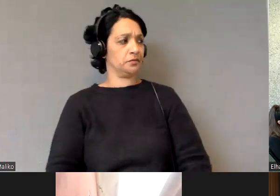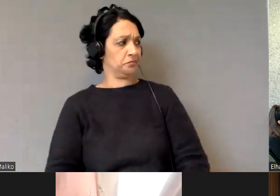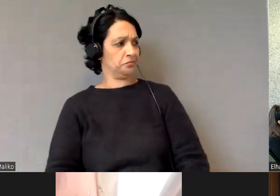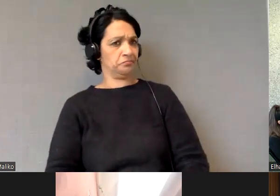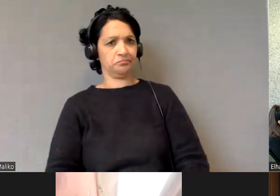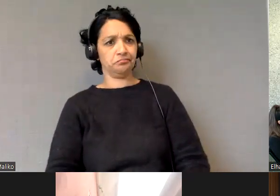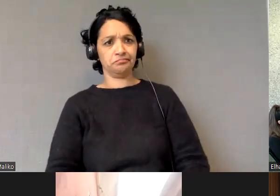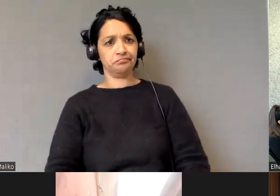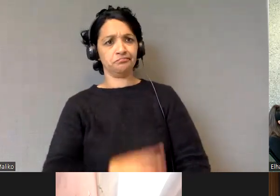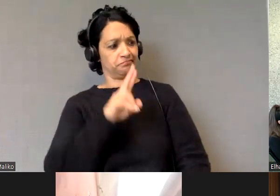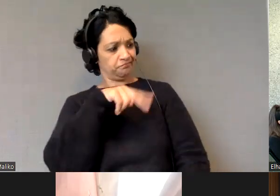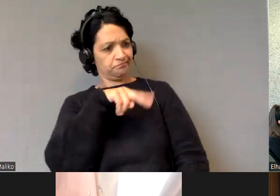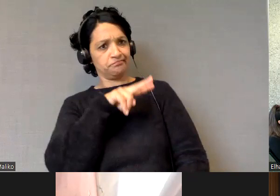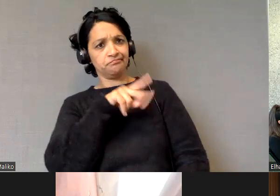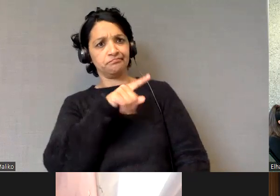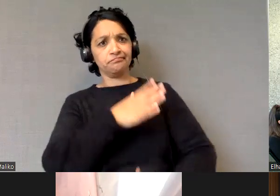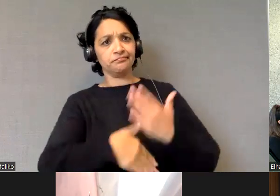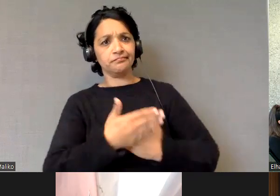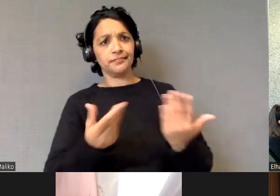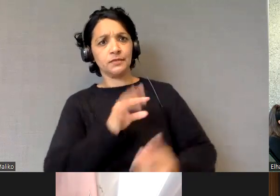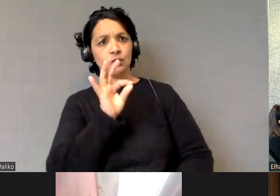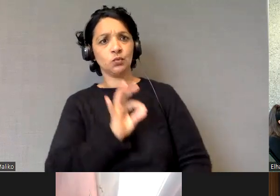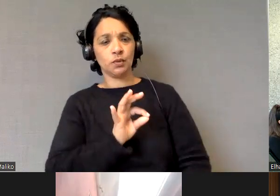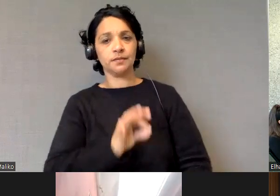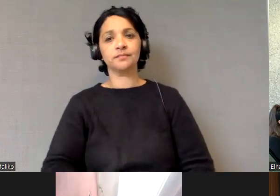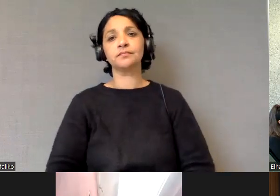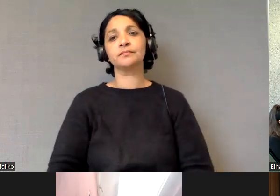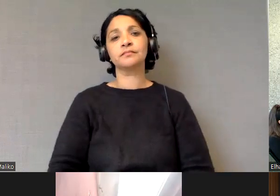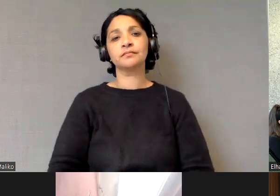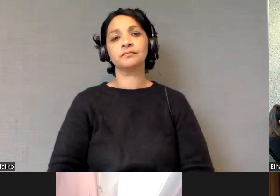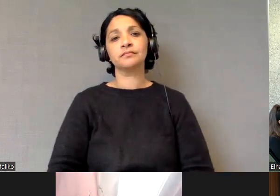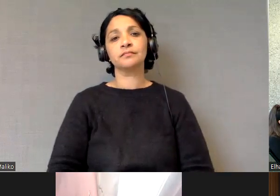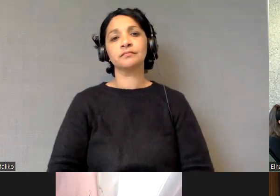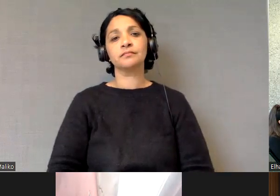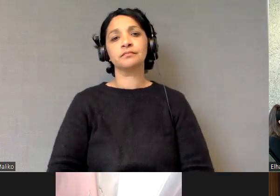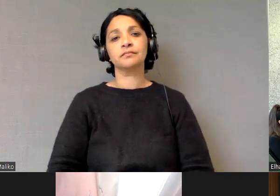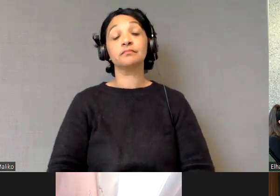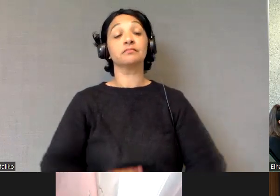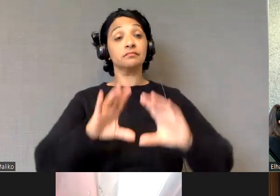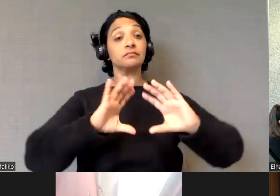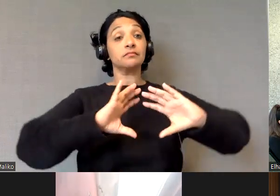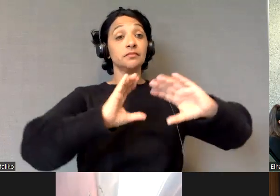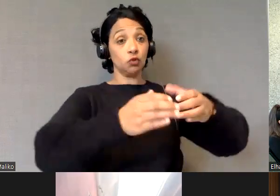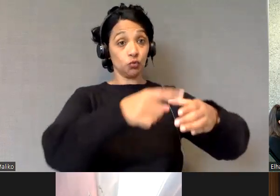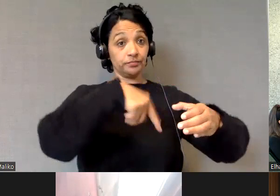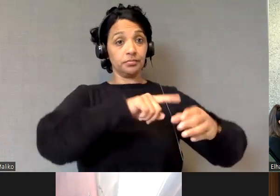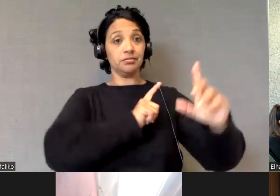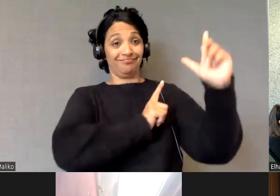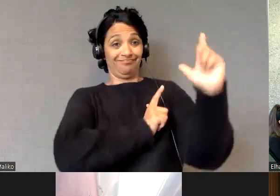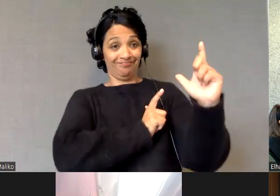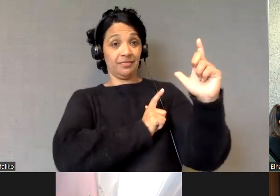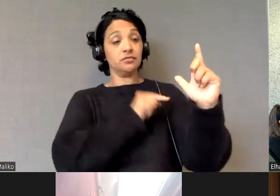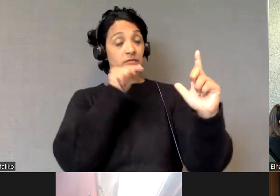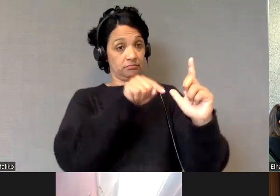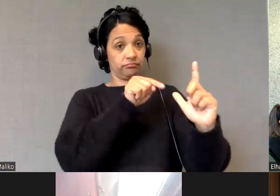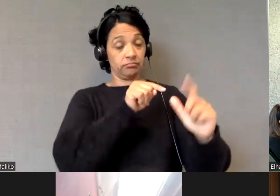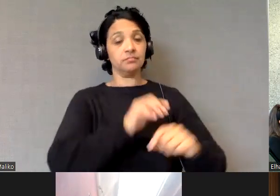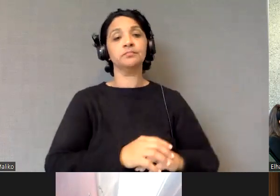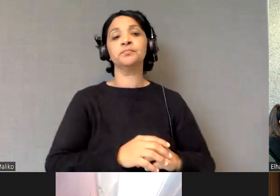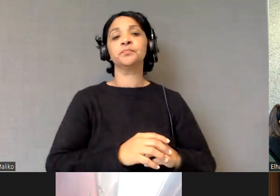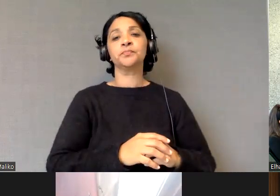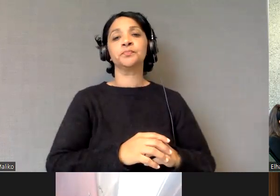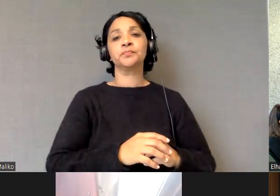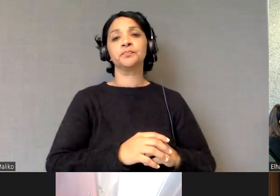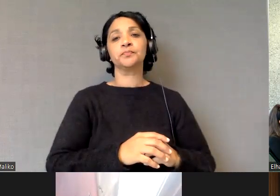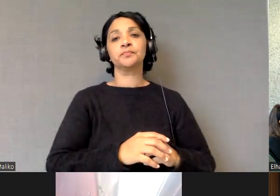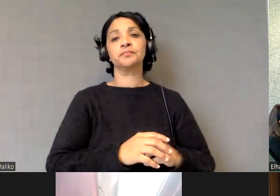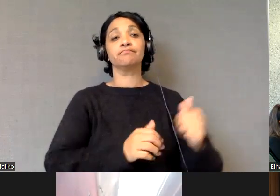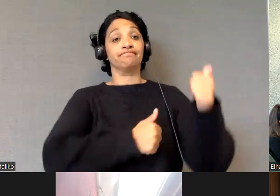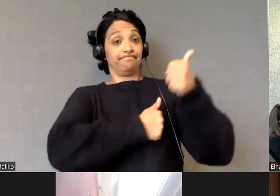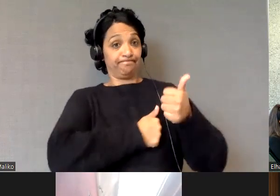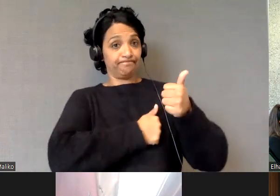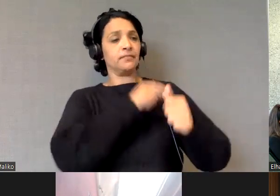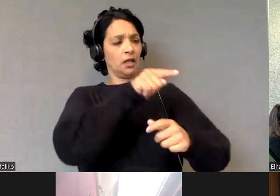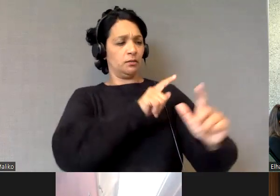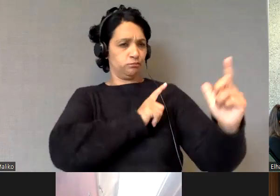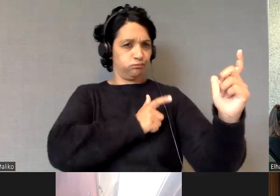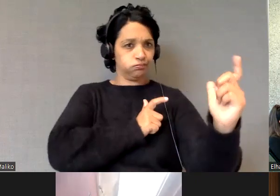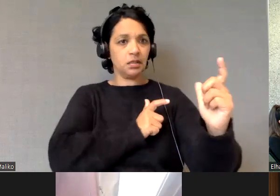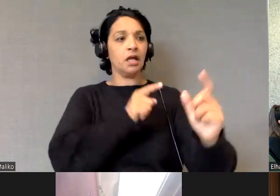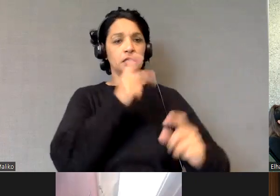upon and taking it to a group, the military sees you as one of the perpetrators of what